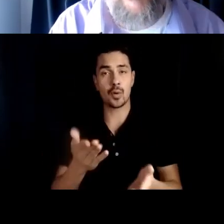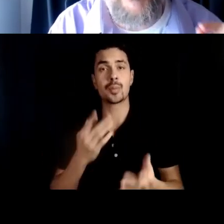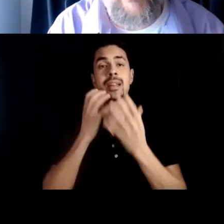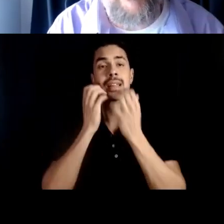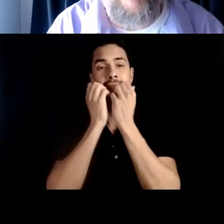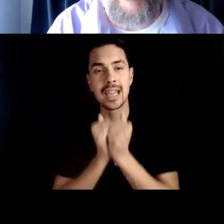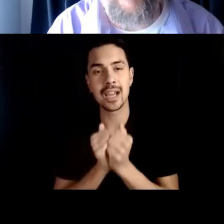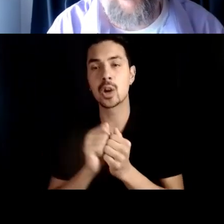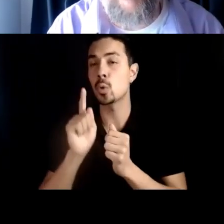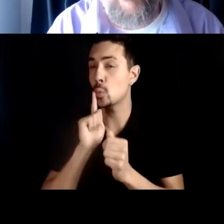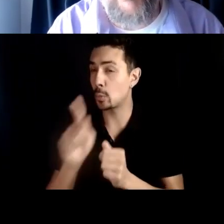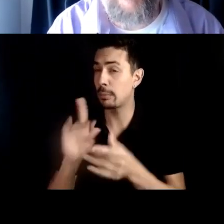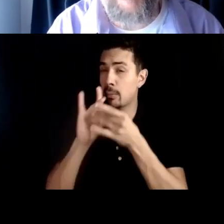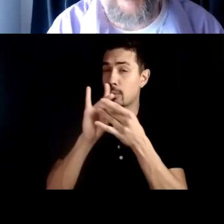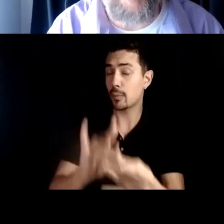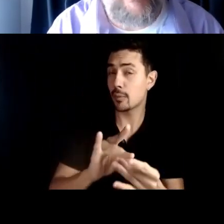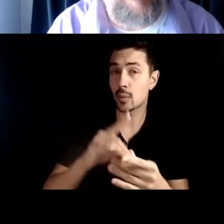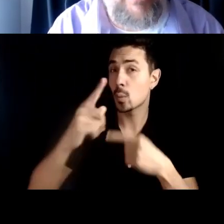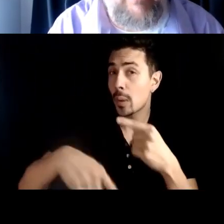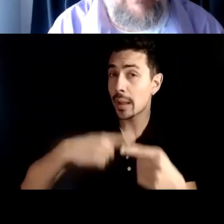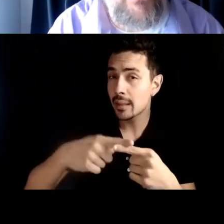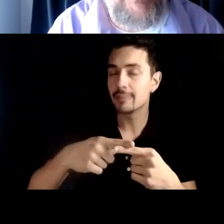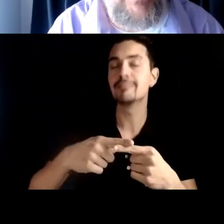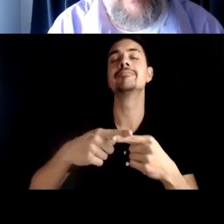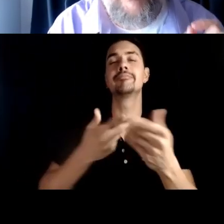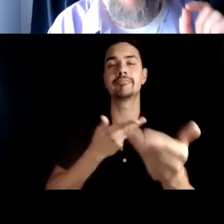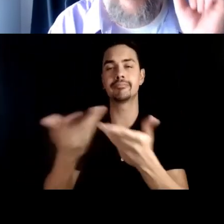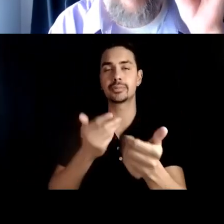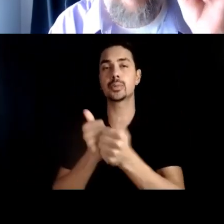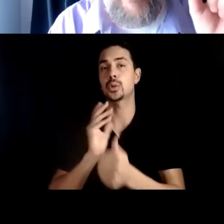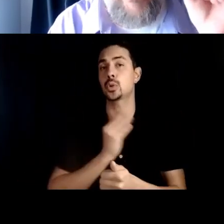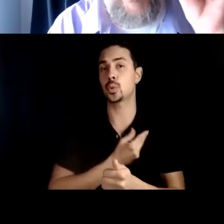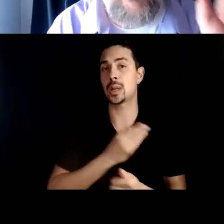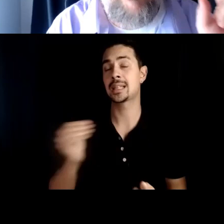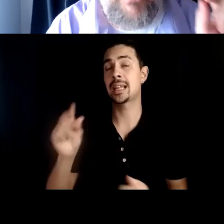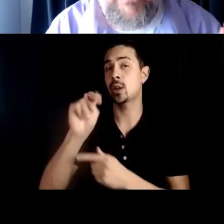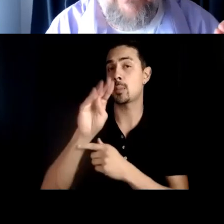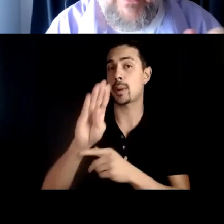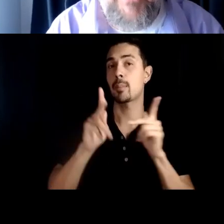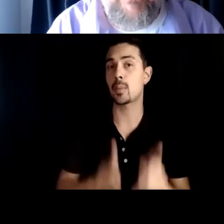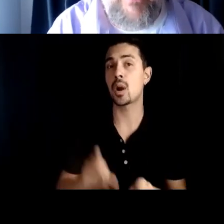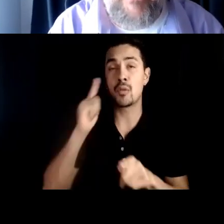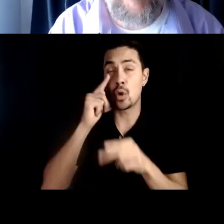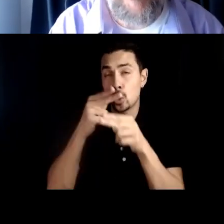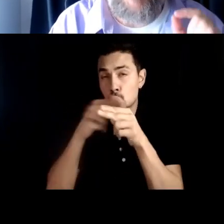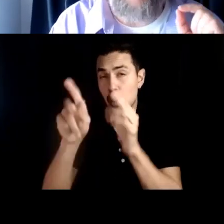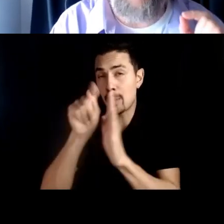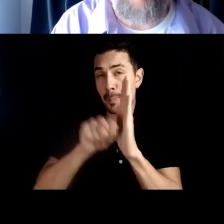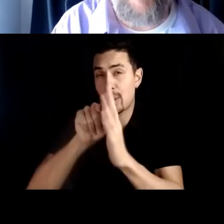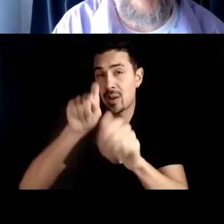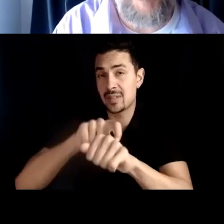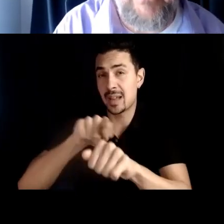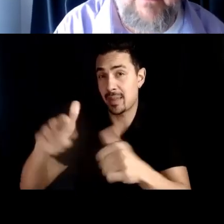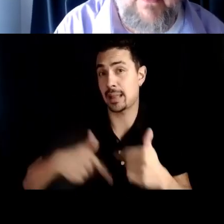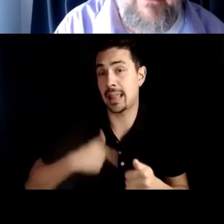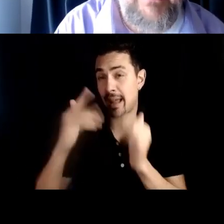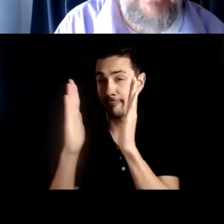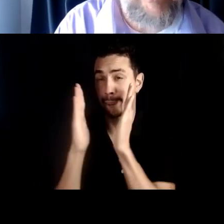only relevant when working with a trans or non-binary person for that very short period of time in their lives and for a very specific purpose.